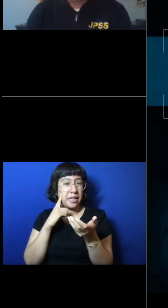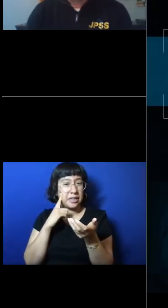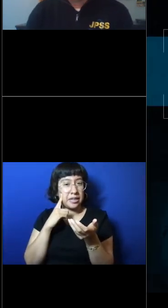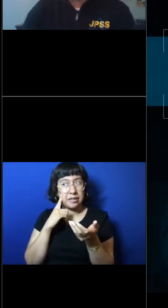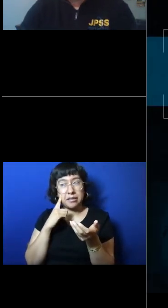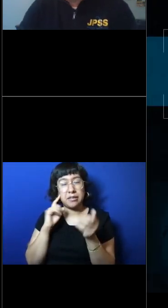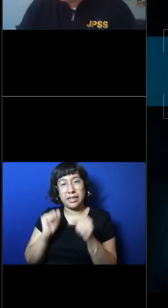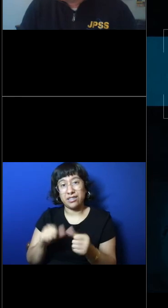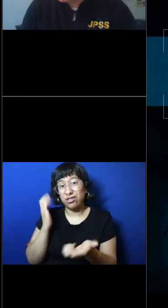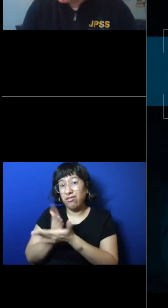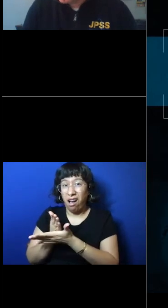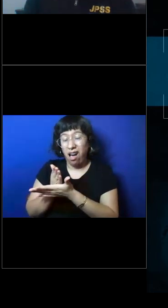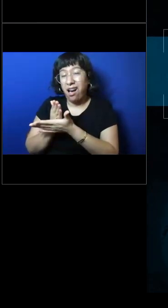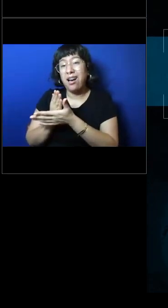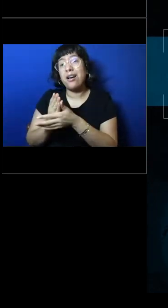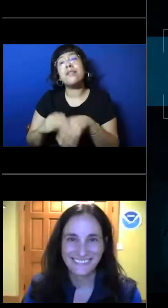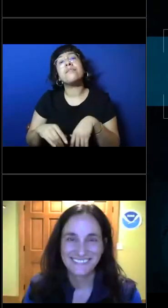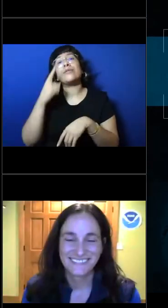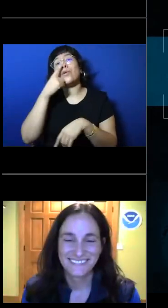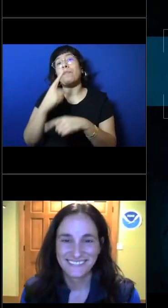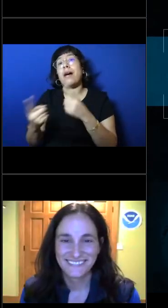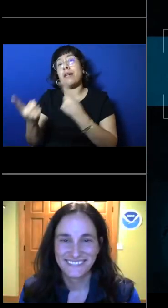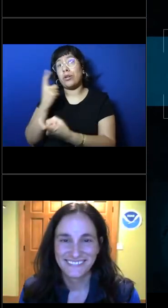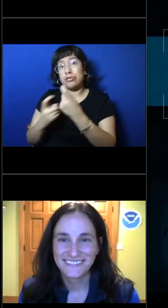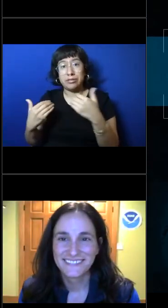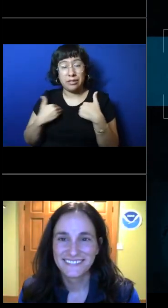Although I'd love to answer any more questions, if there are a few.